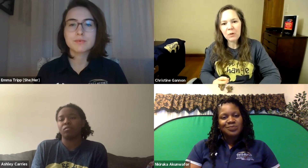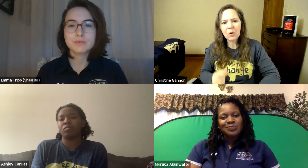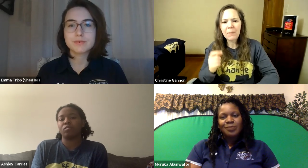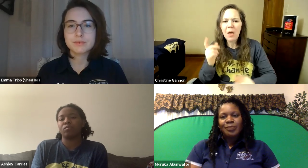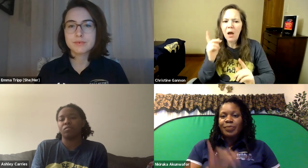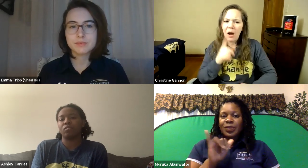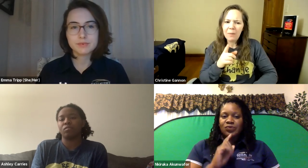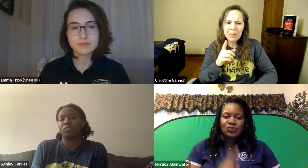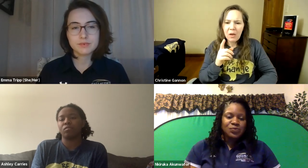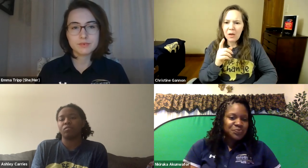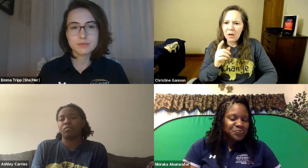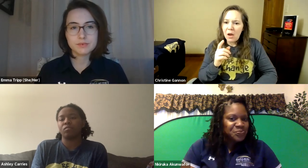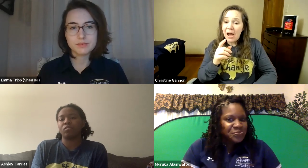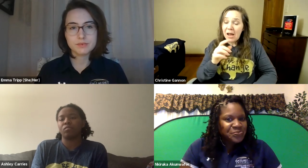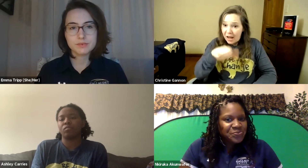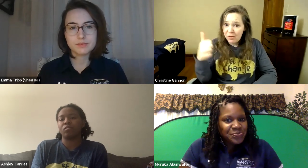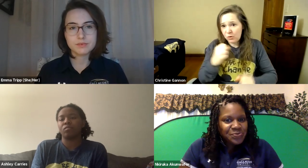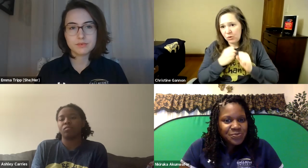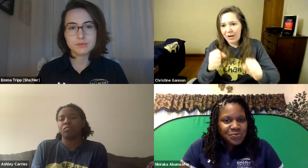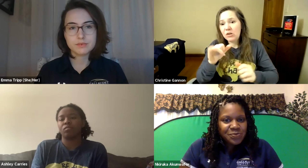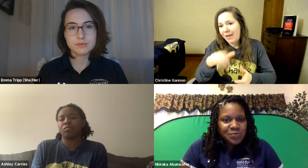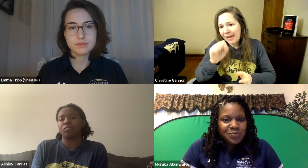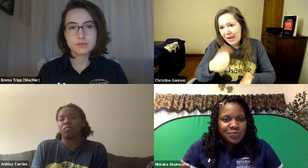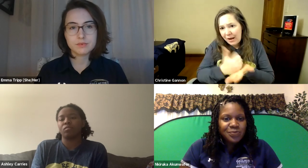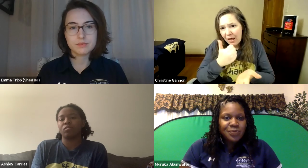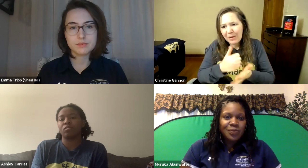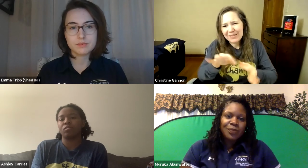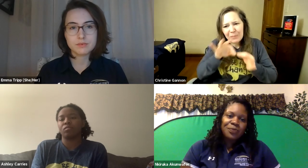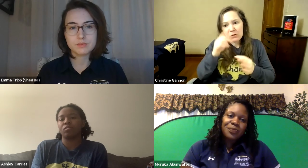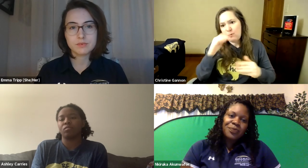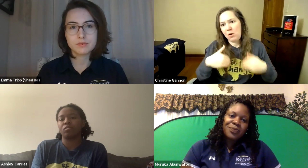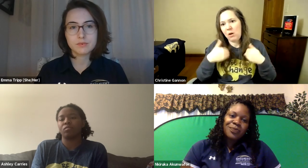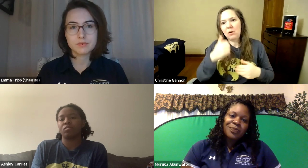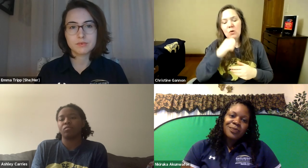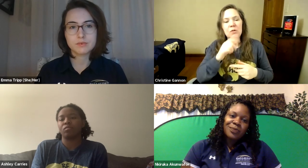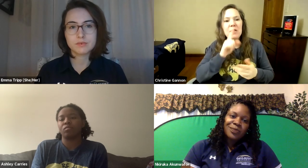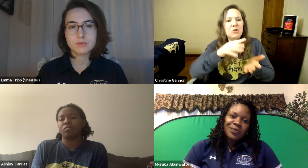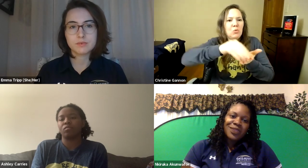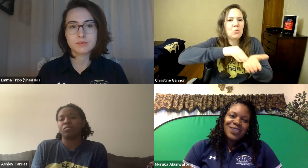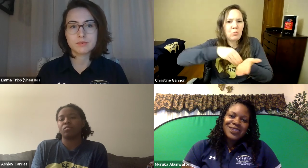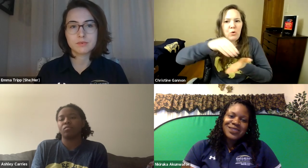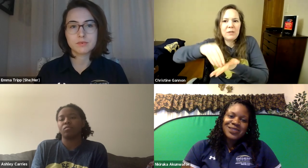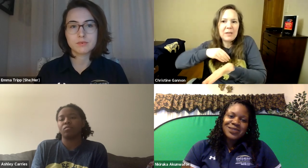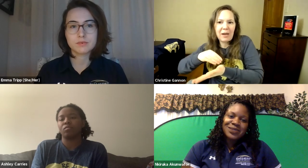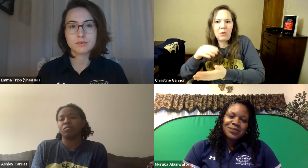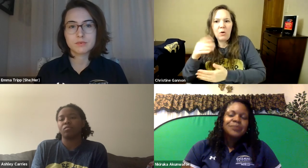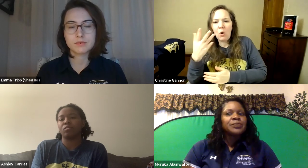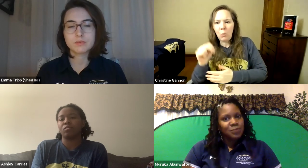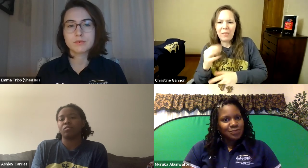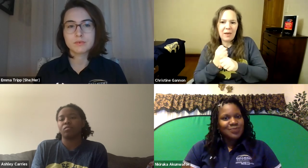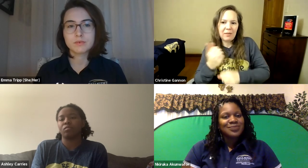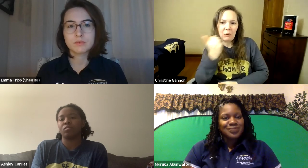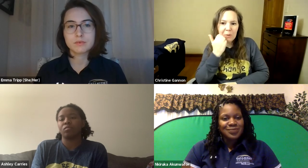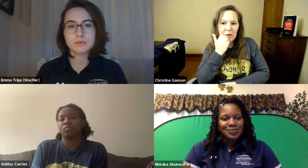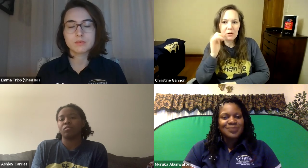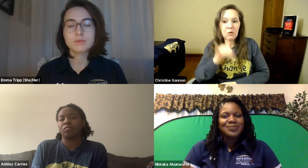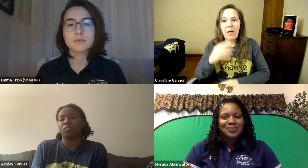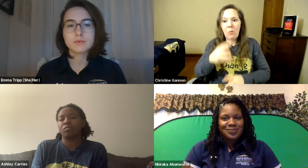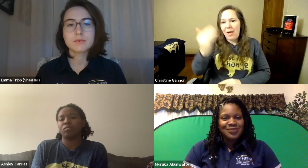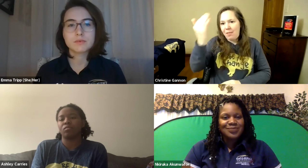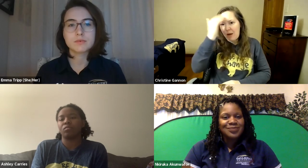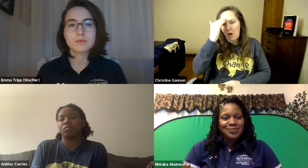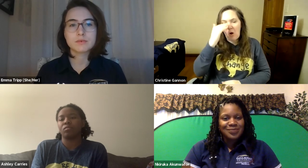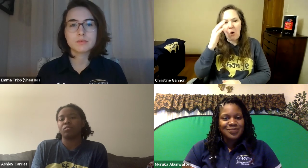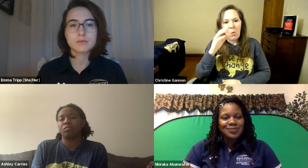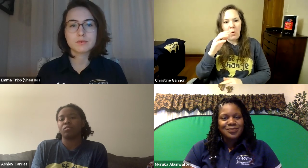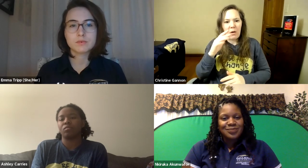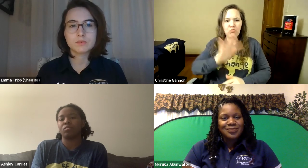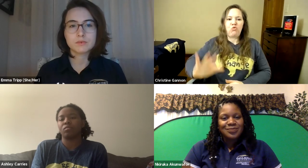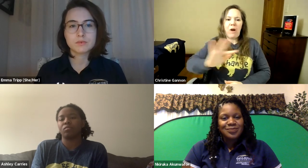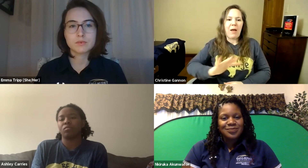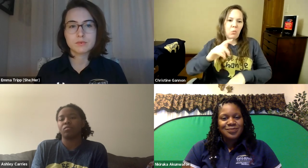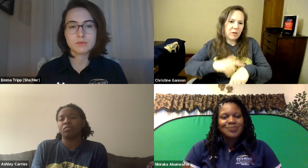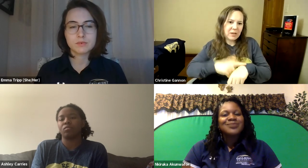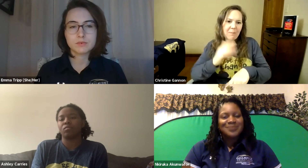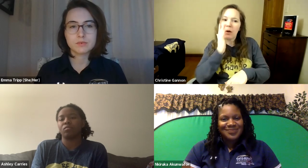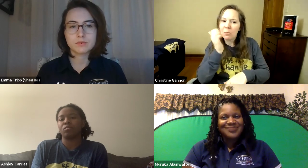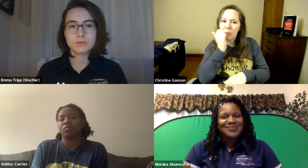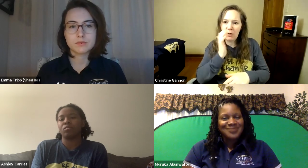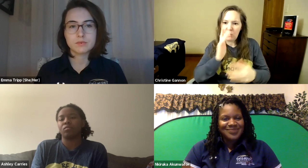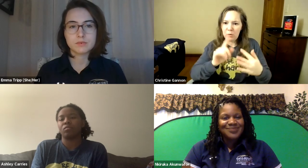Another strategy that can help, especially if you're young, is to keep track of when you get your period. So that way you can know the approximate time your period will start.